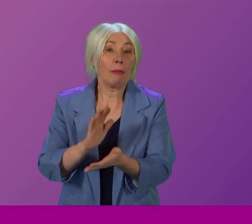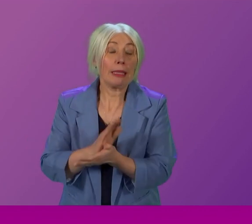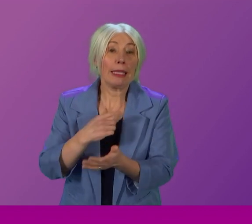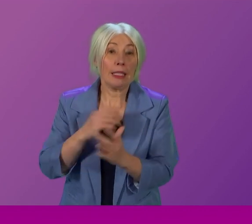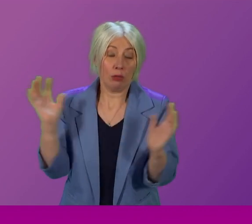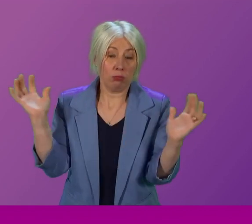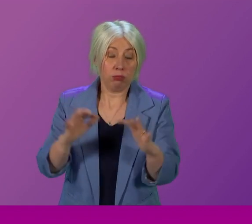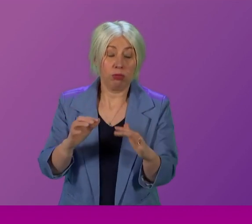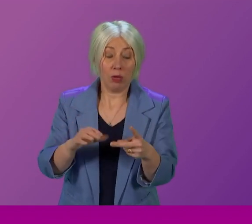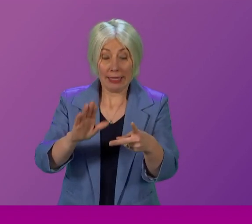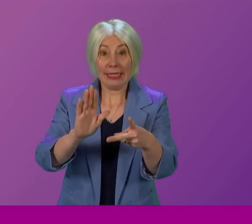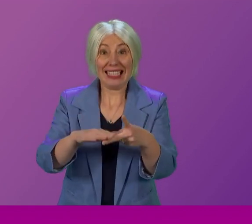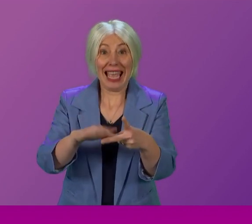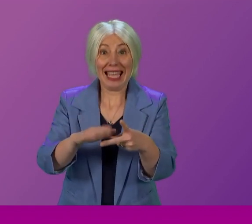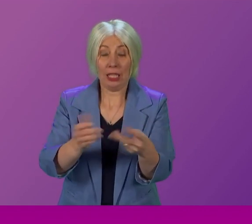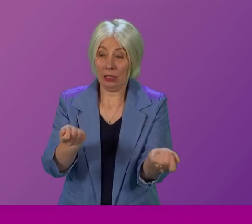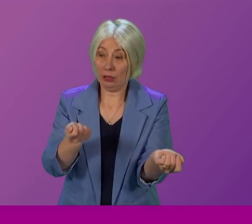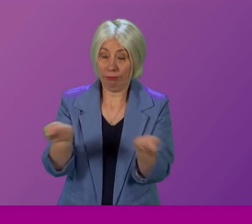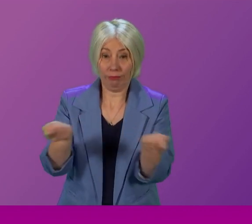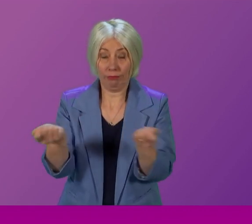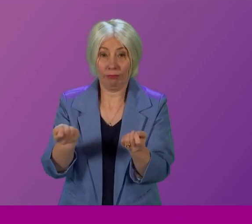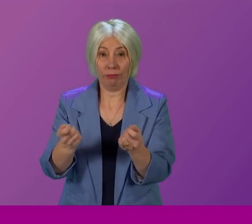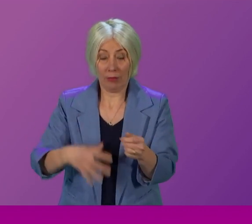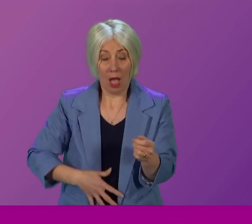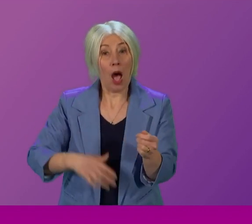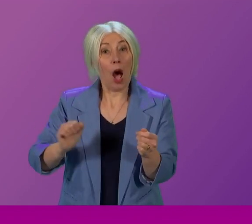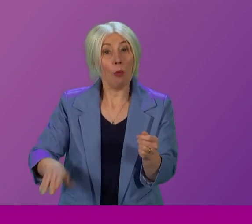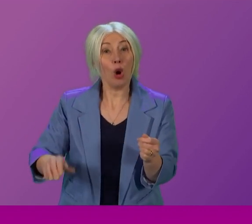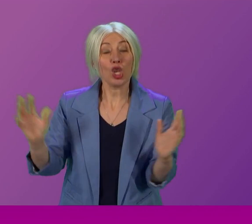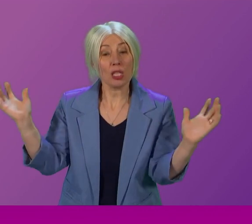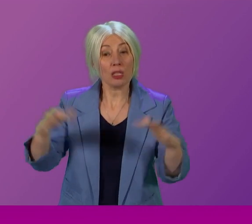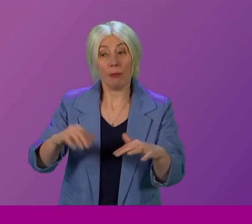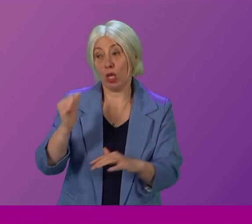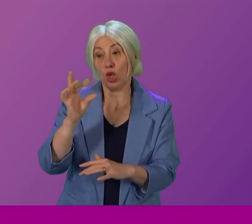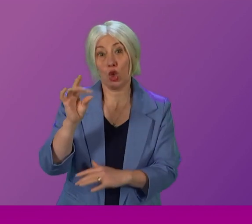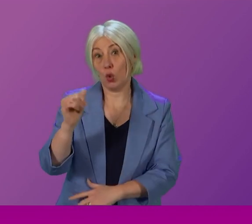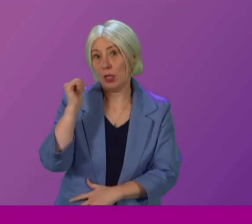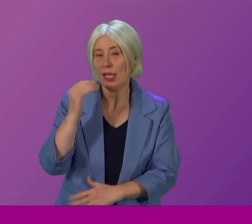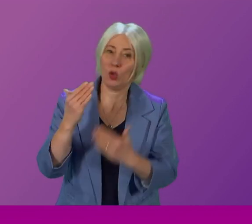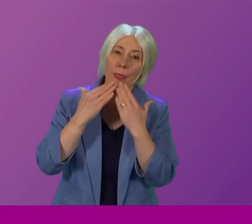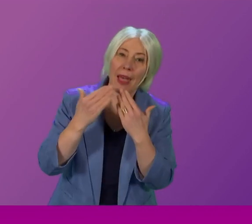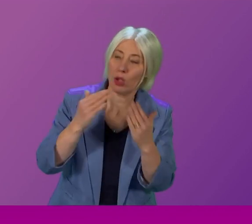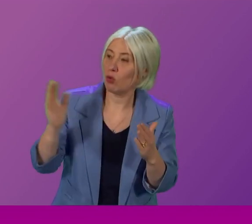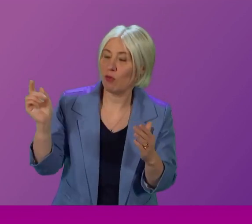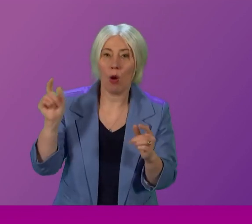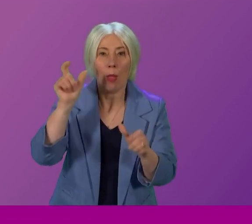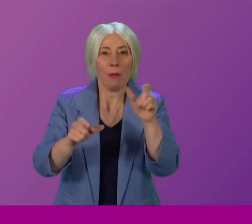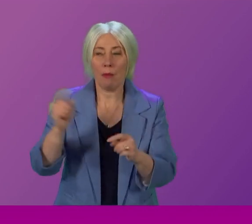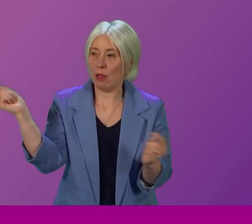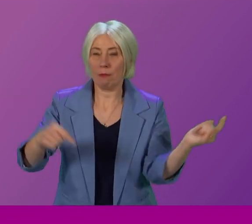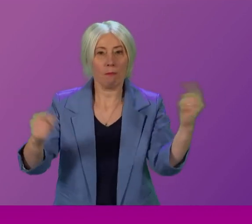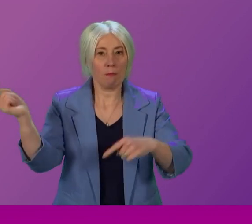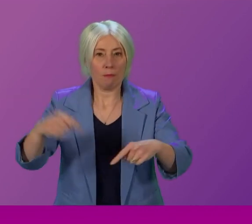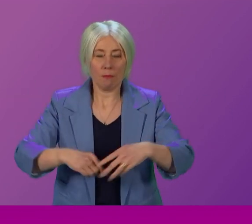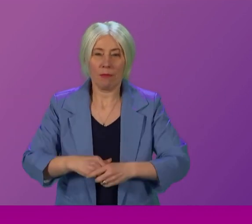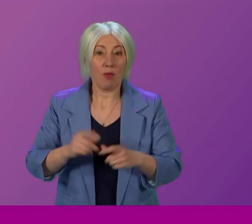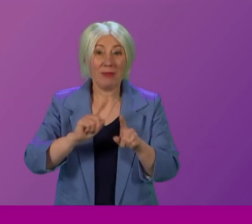the second abortion summit on Tuesday. I thank members from across the parties who attended it.